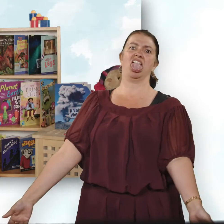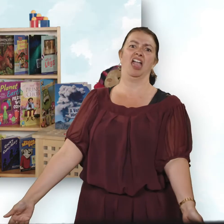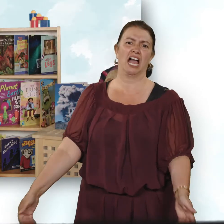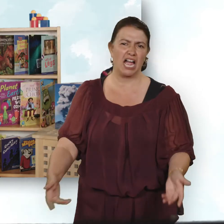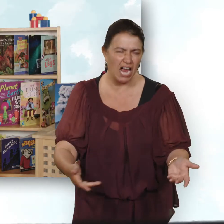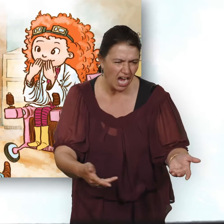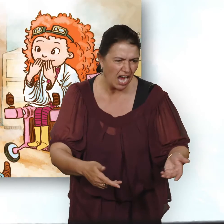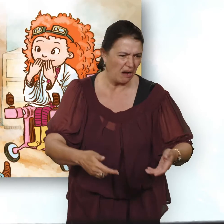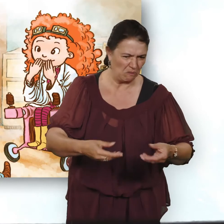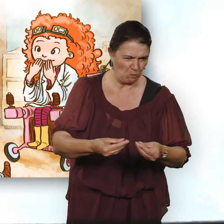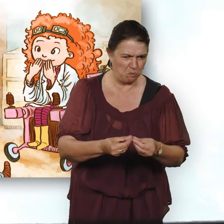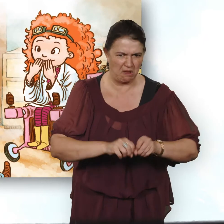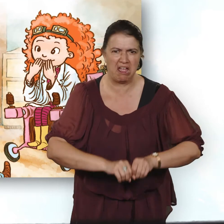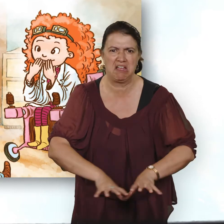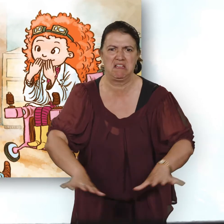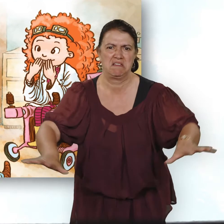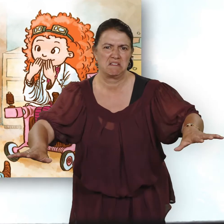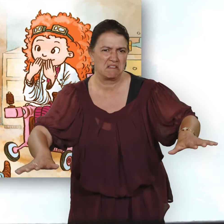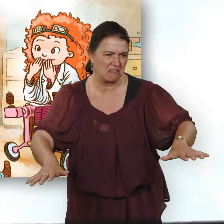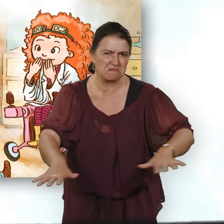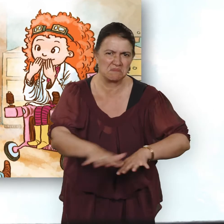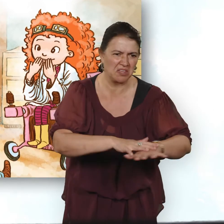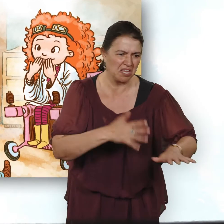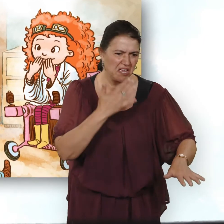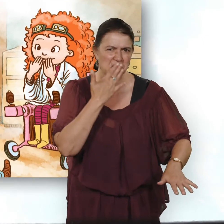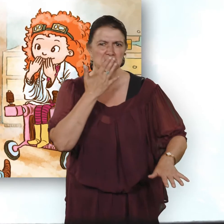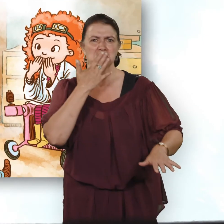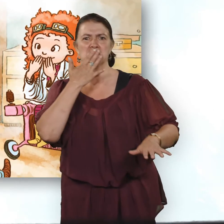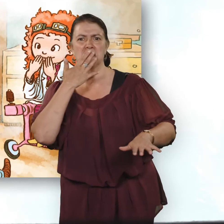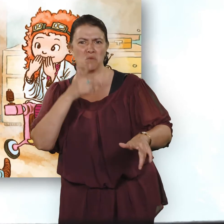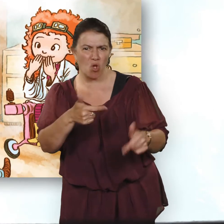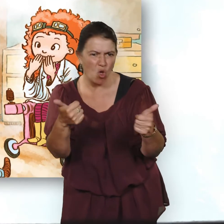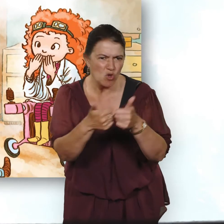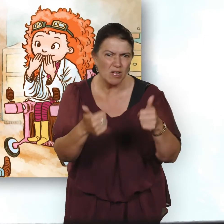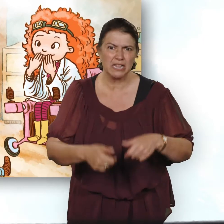on … … and saw Billy on the floor, in a big puddle. Whoops!